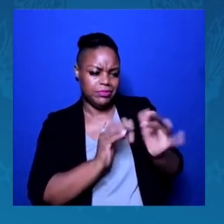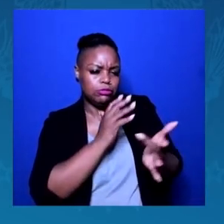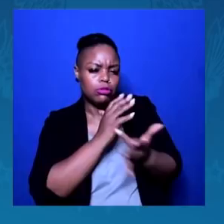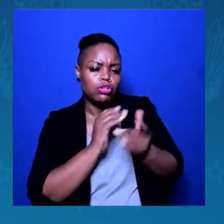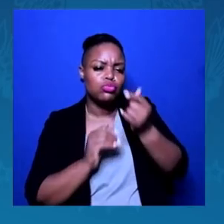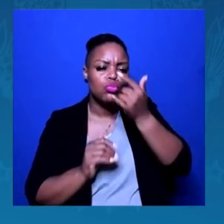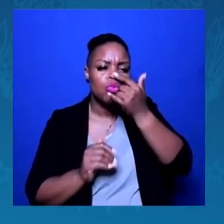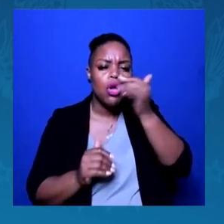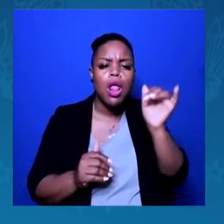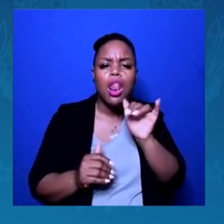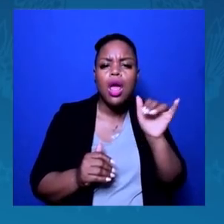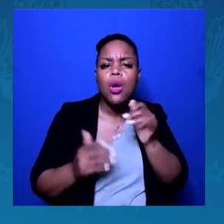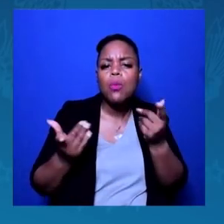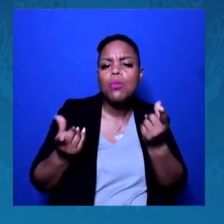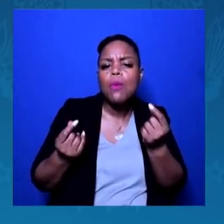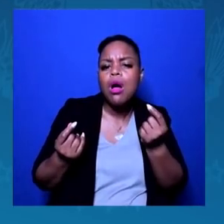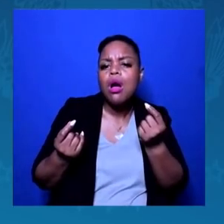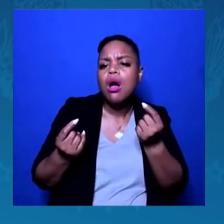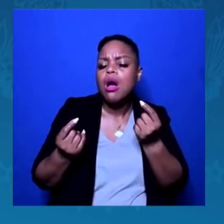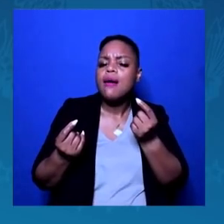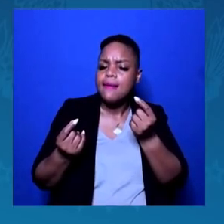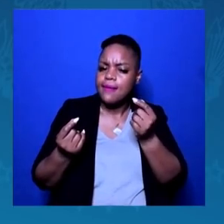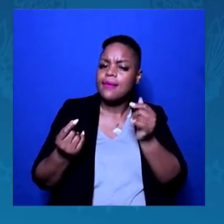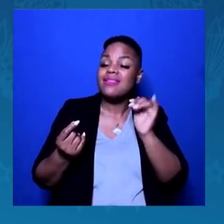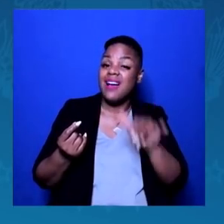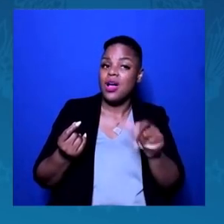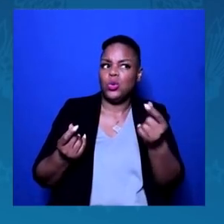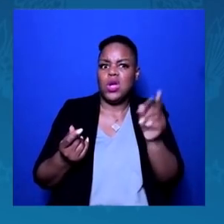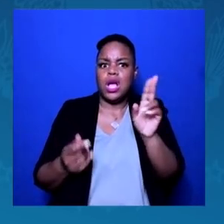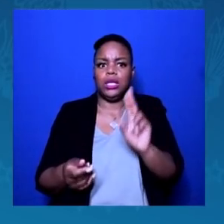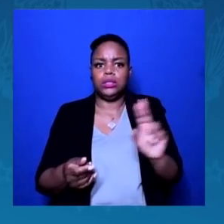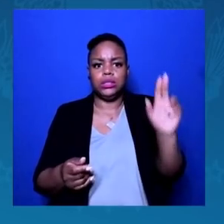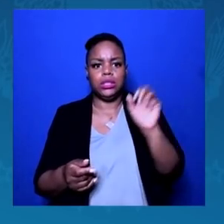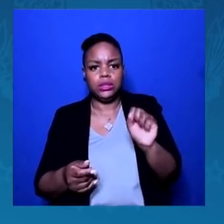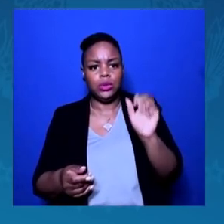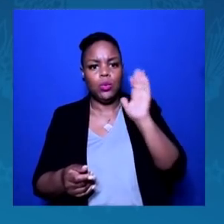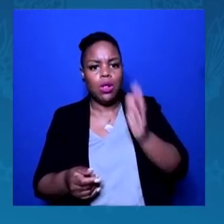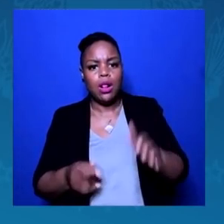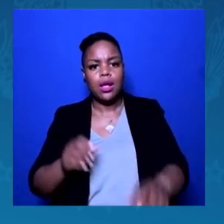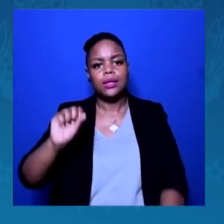And the prime minister expressed a real interest in working together with us, understanding that part of that program